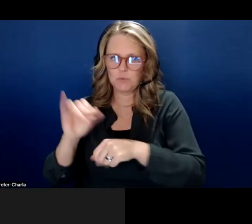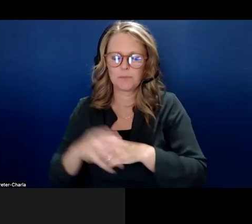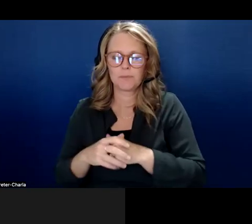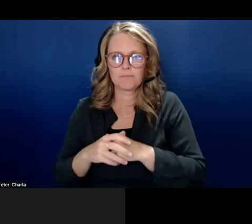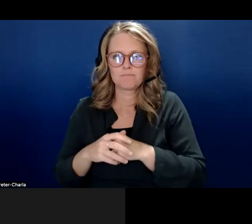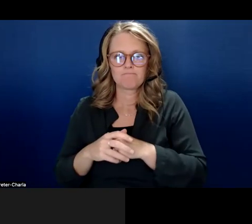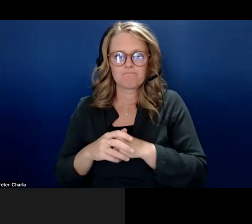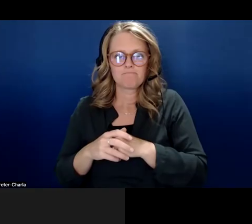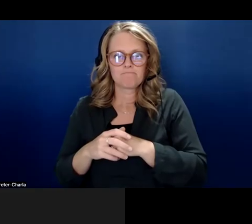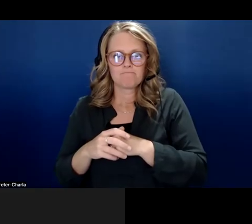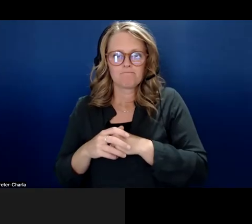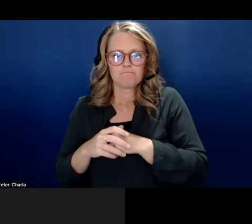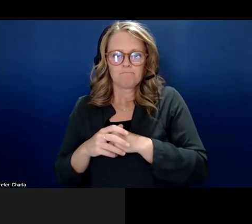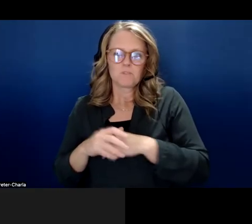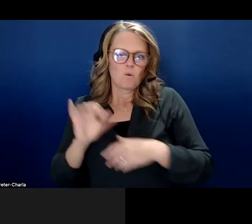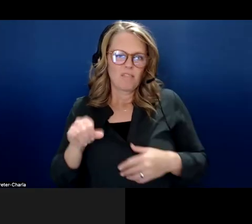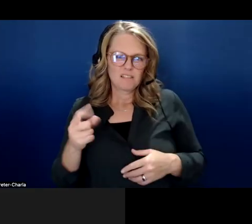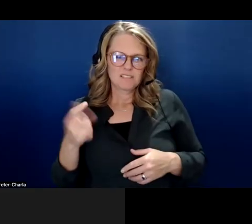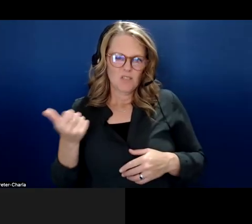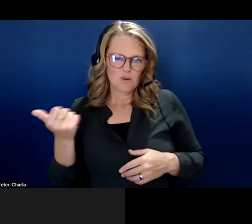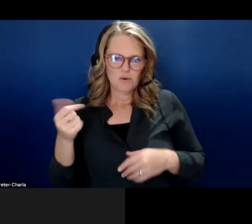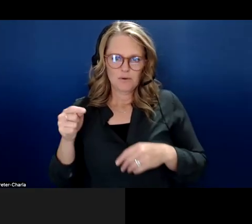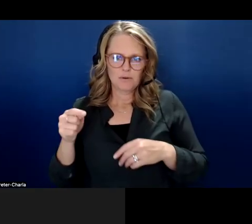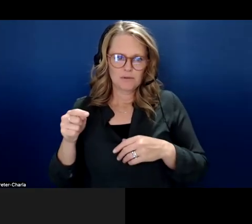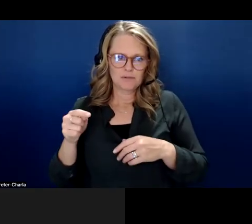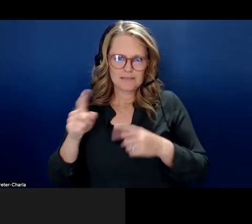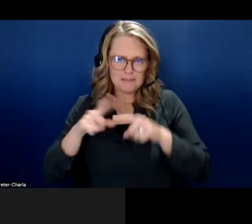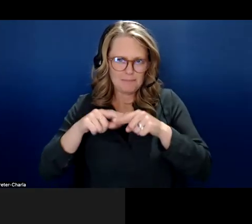So that's another thing is how long it goes in a sort of,